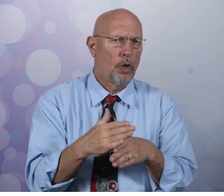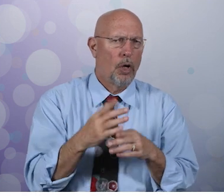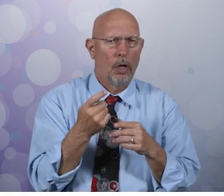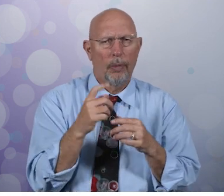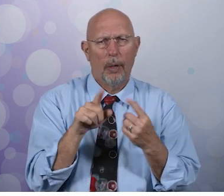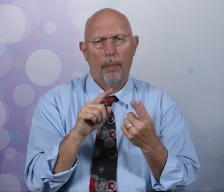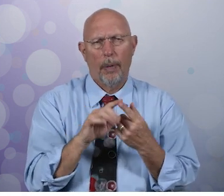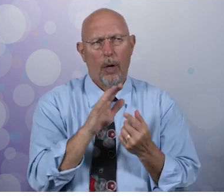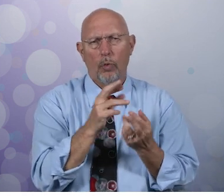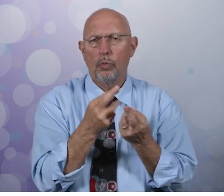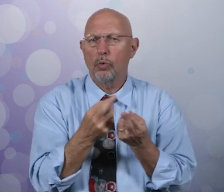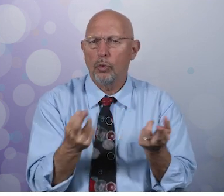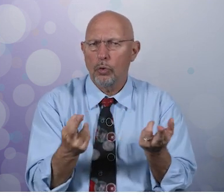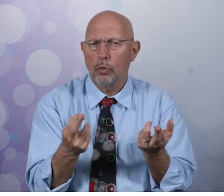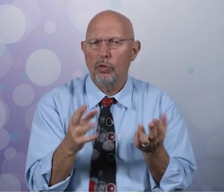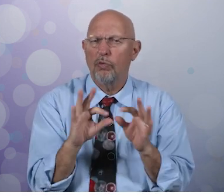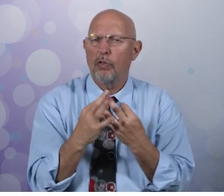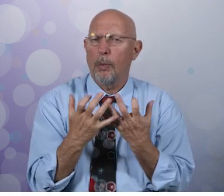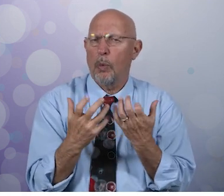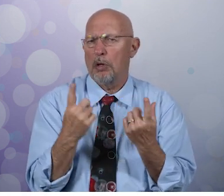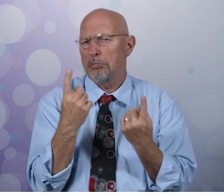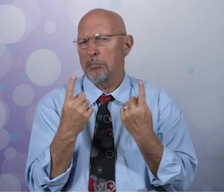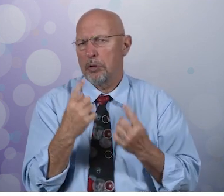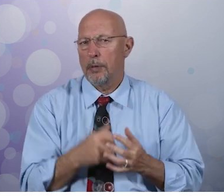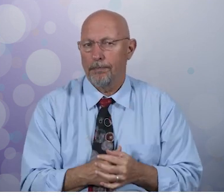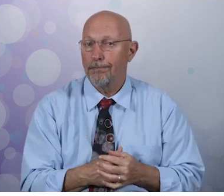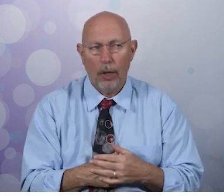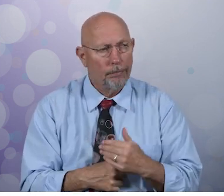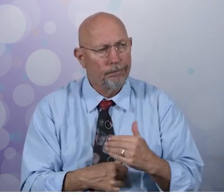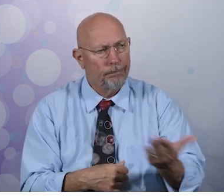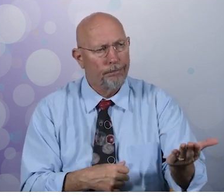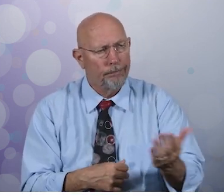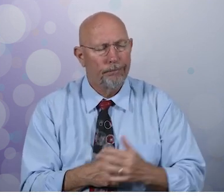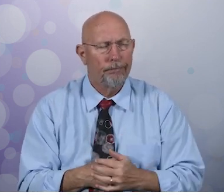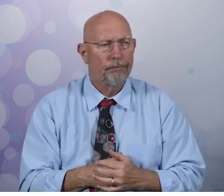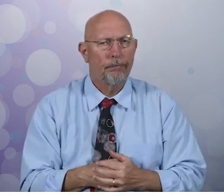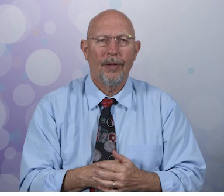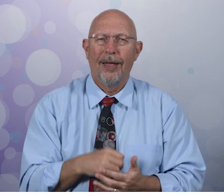that families may want to take a look at. Ma' Taya? Yes.